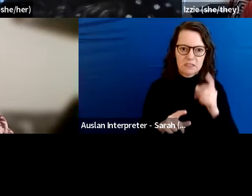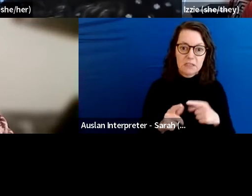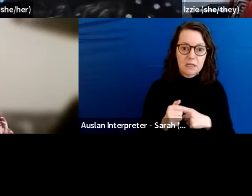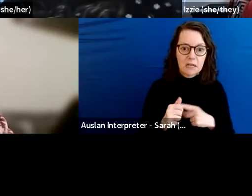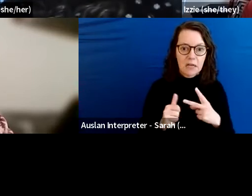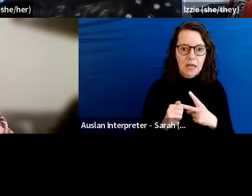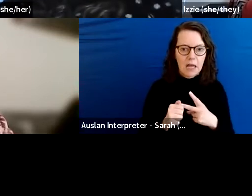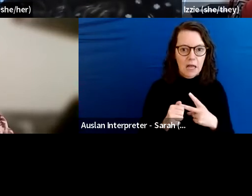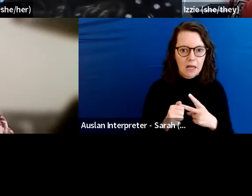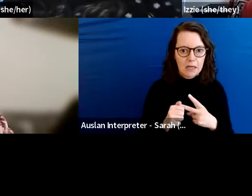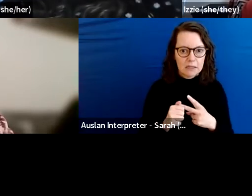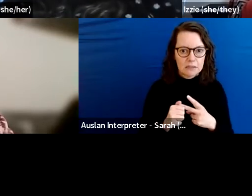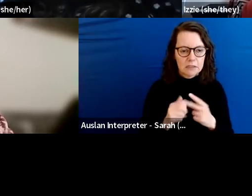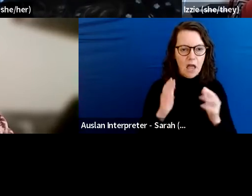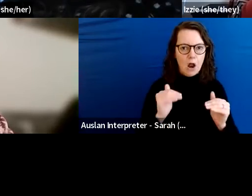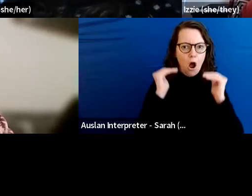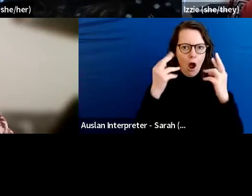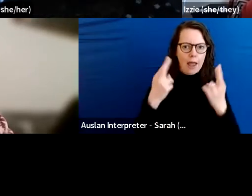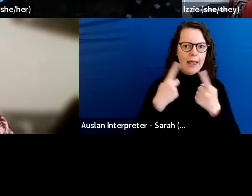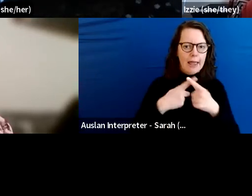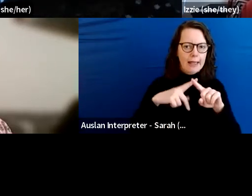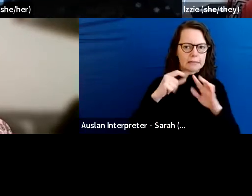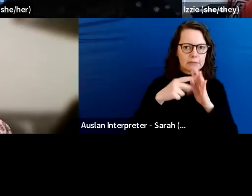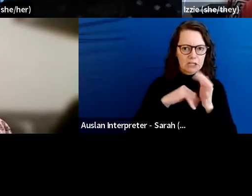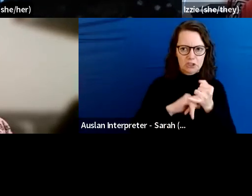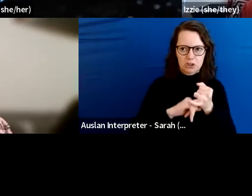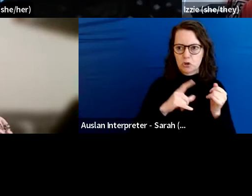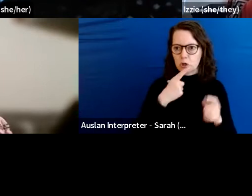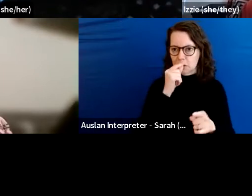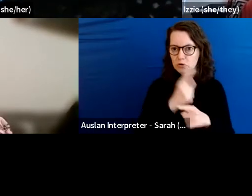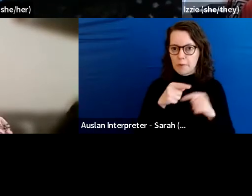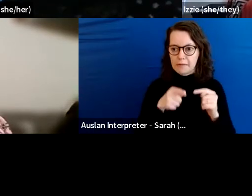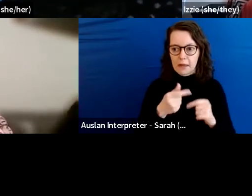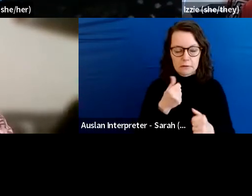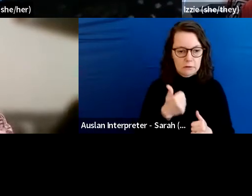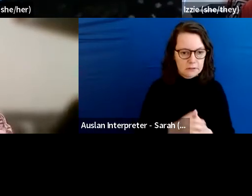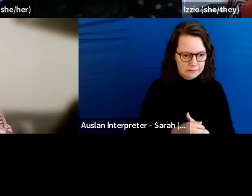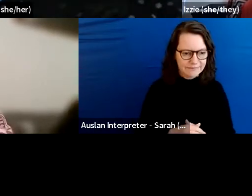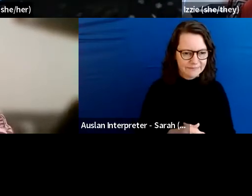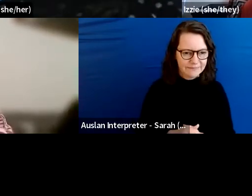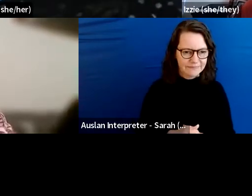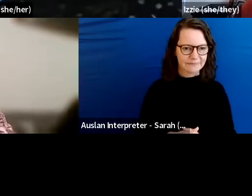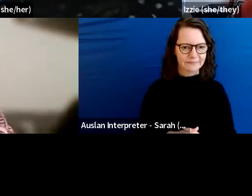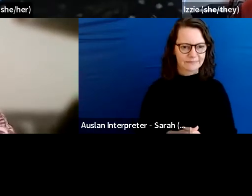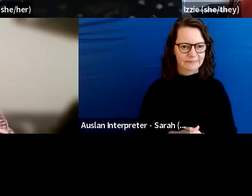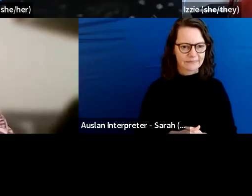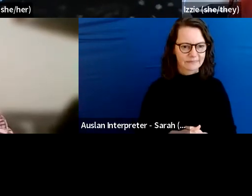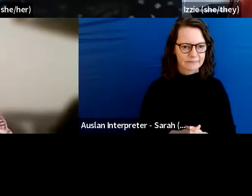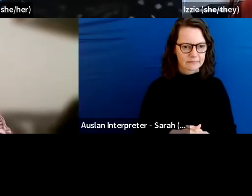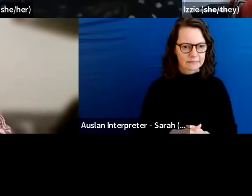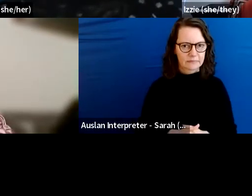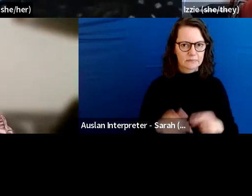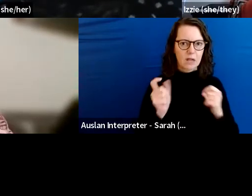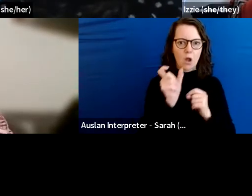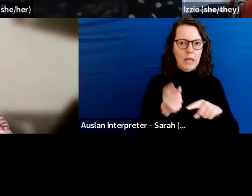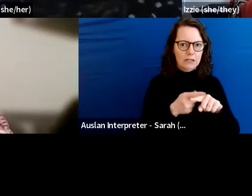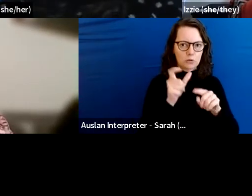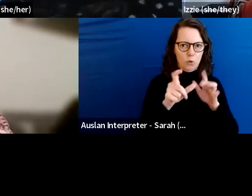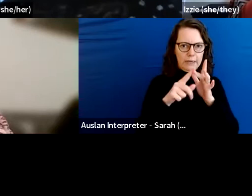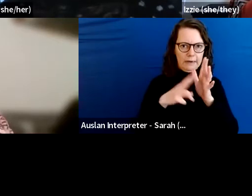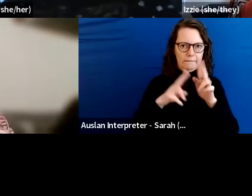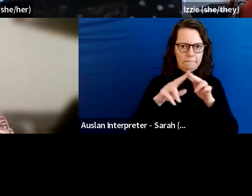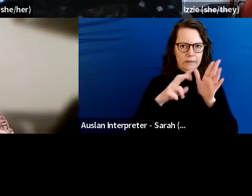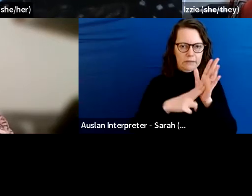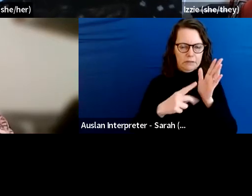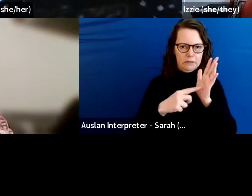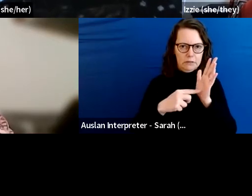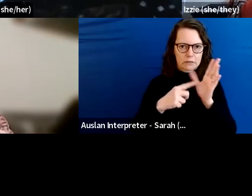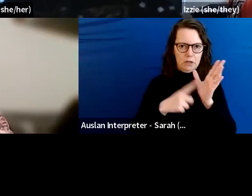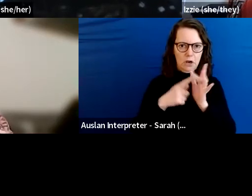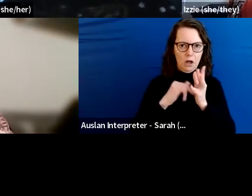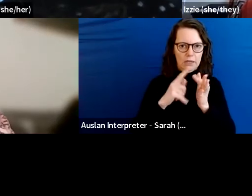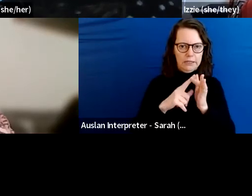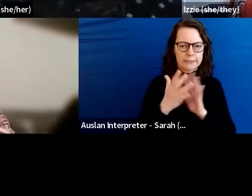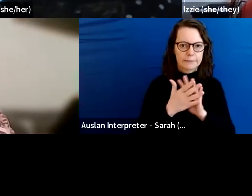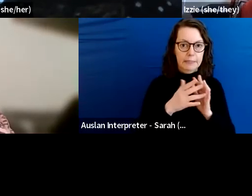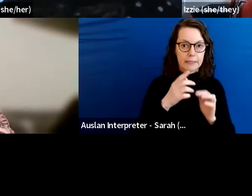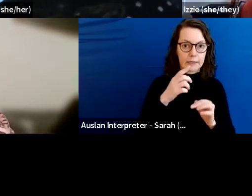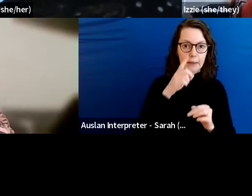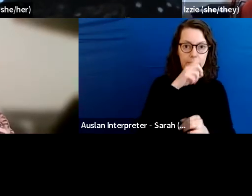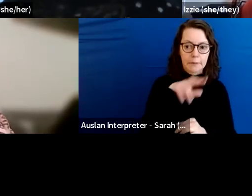And I suppose fitting into that, having high expectations if you wanted to talk about that for a little bit, that'd be great. Absolutely. So, infantilizing is this idea where, you know, people with disabilities.